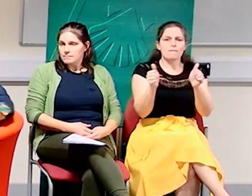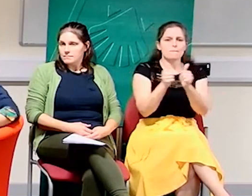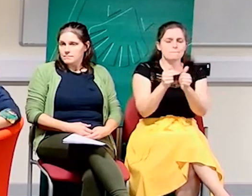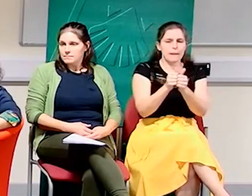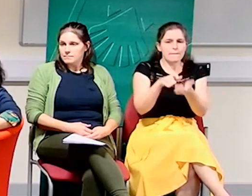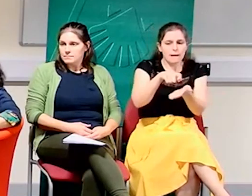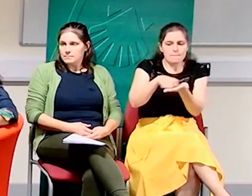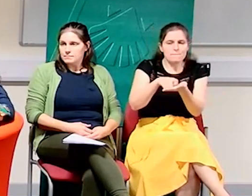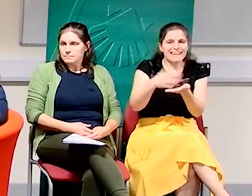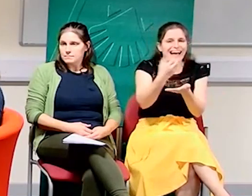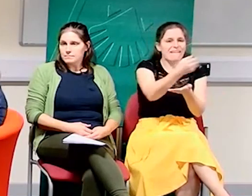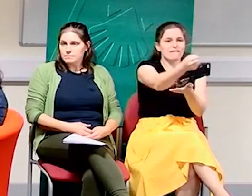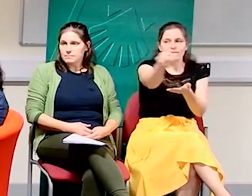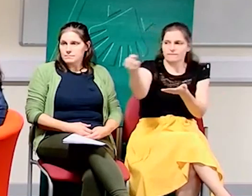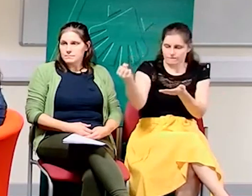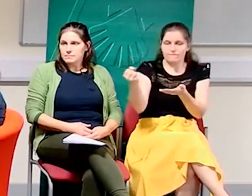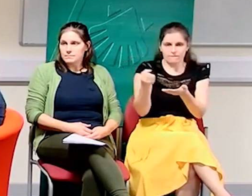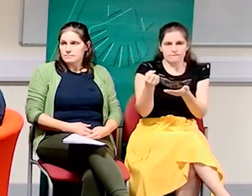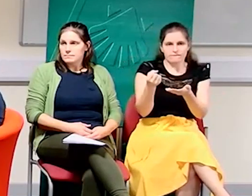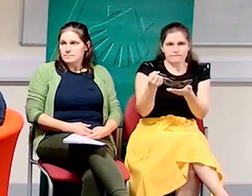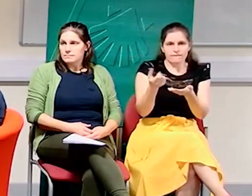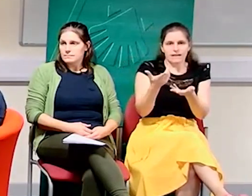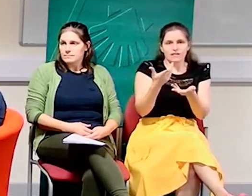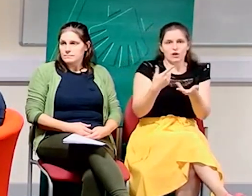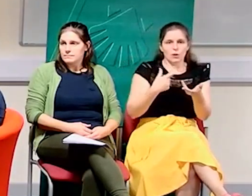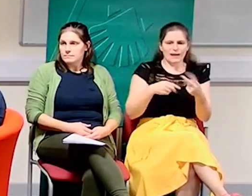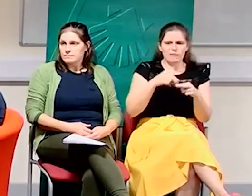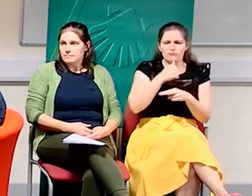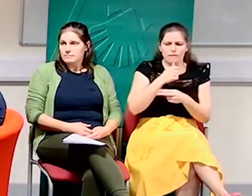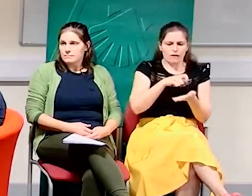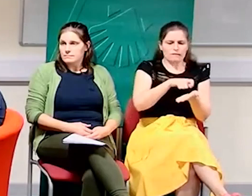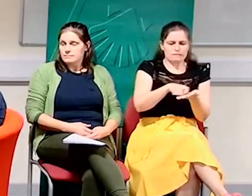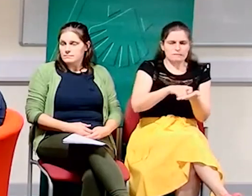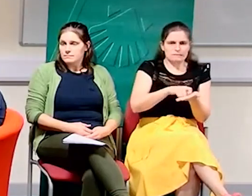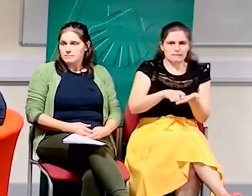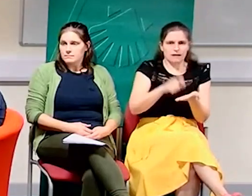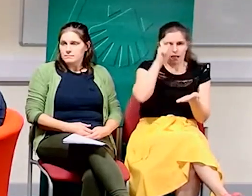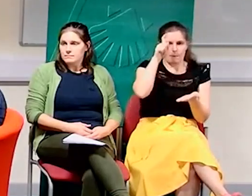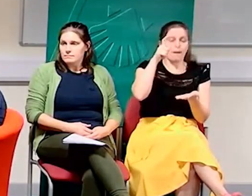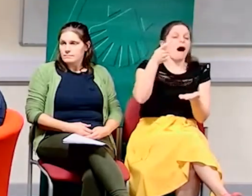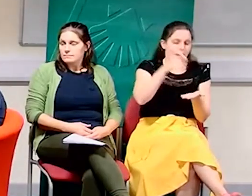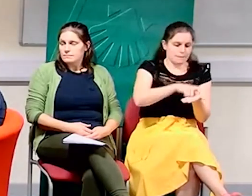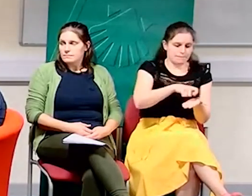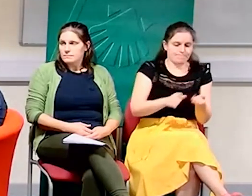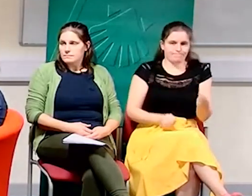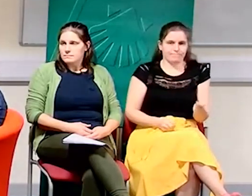pieces of paper and pens so if you would uh prefer to write down your question that's absolutely fine